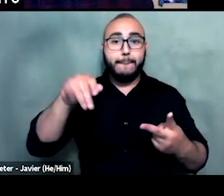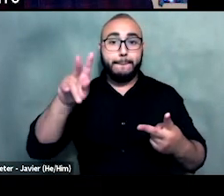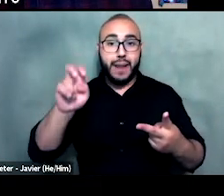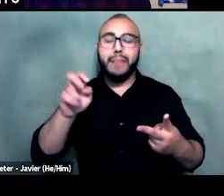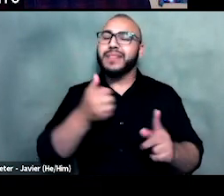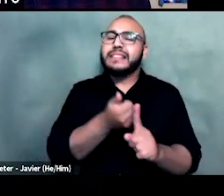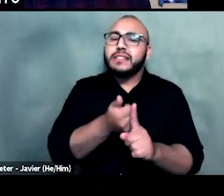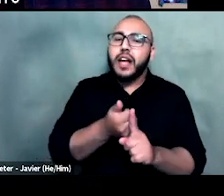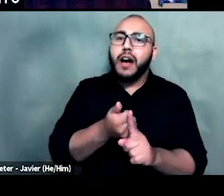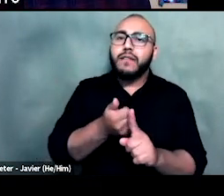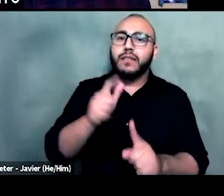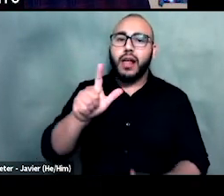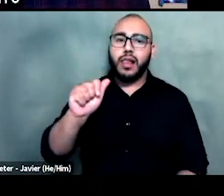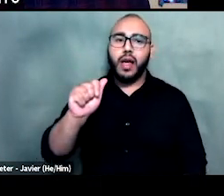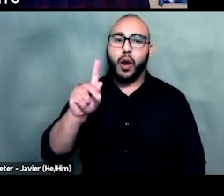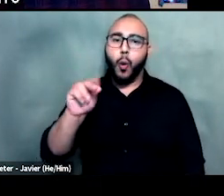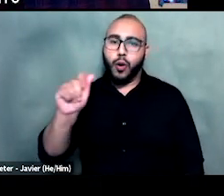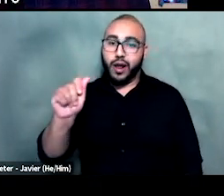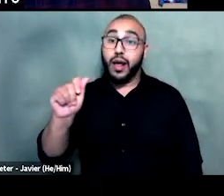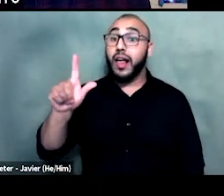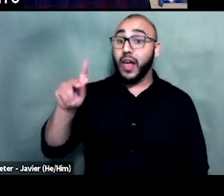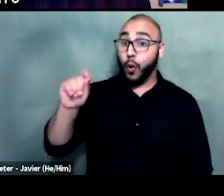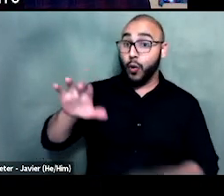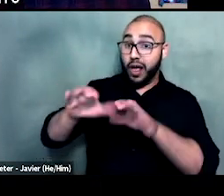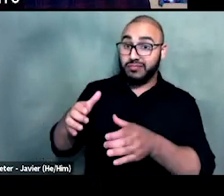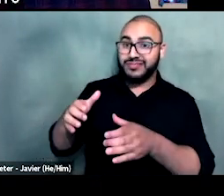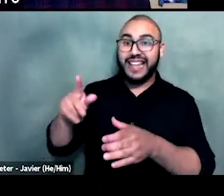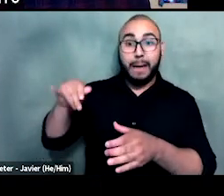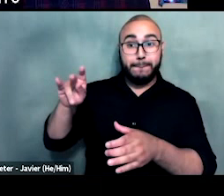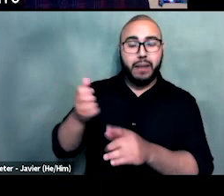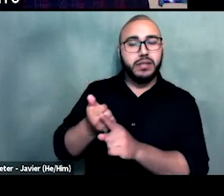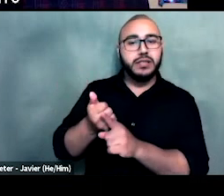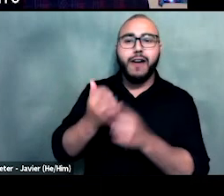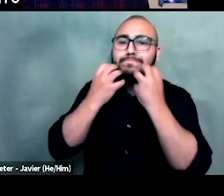the Lakota, the pipe is actually a sacred religious object. There were ceremonies that